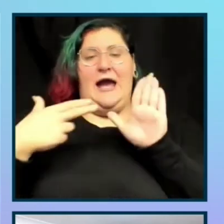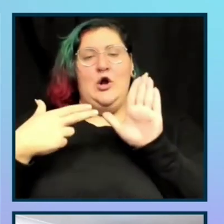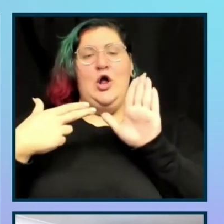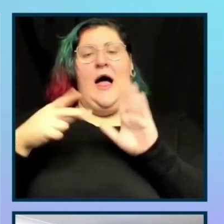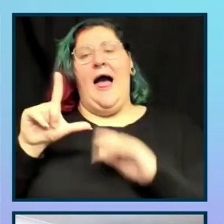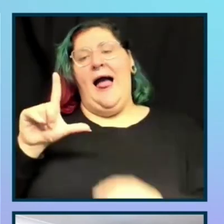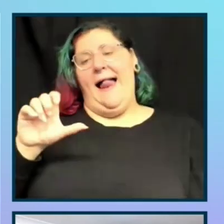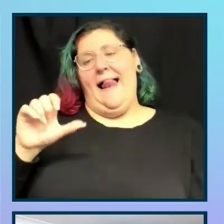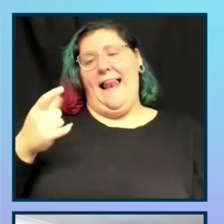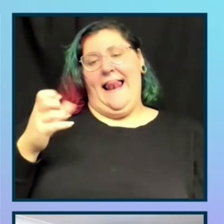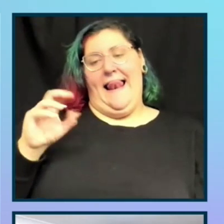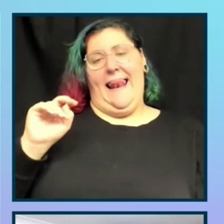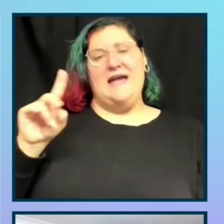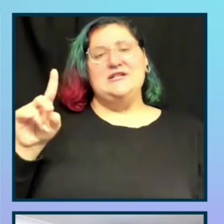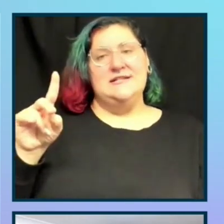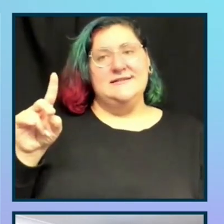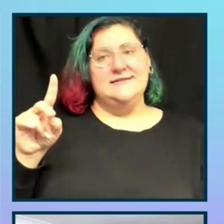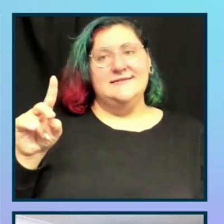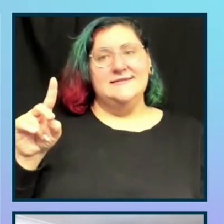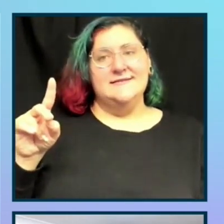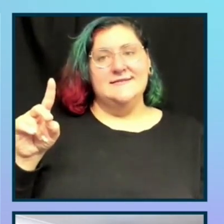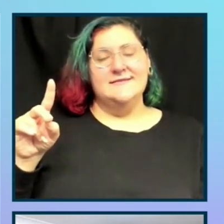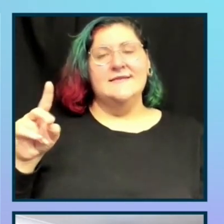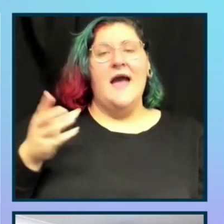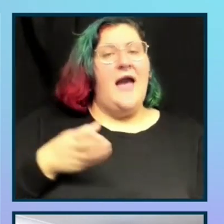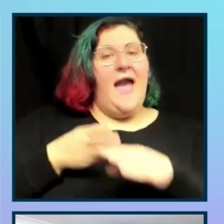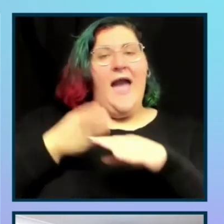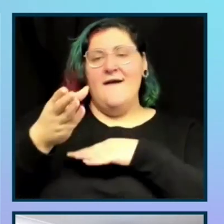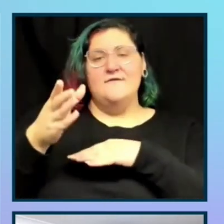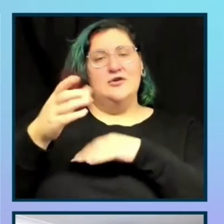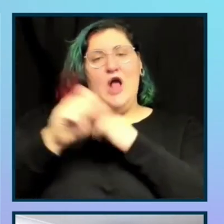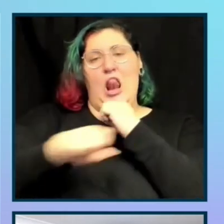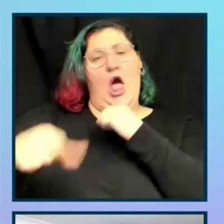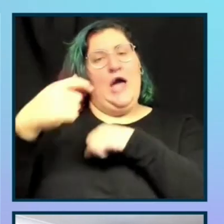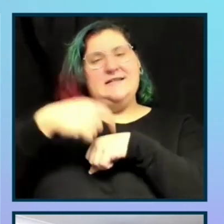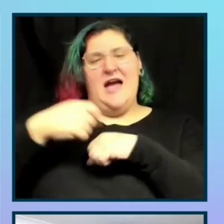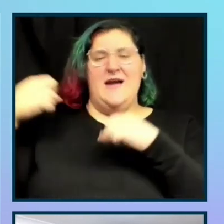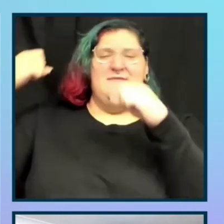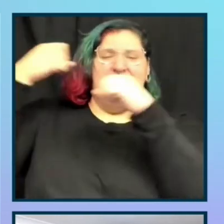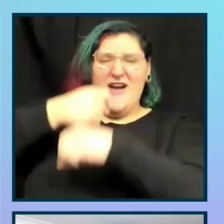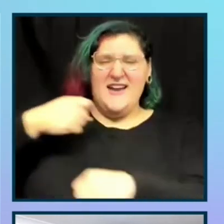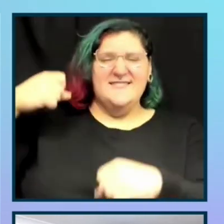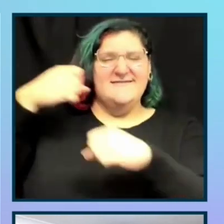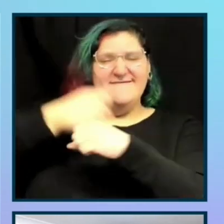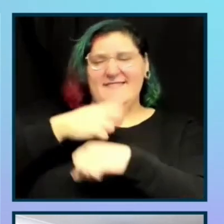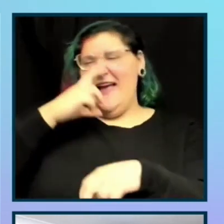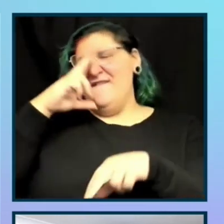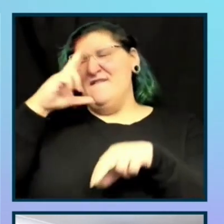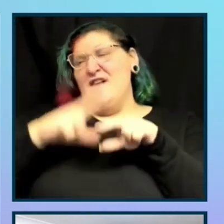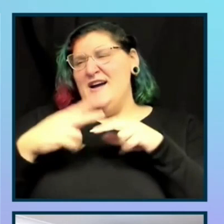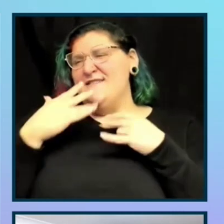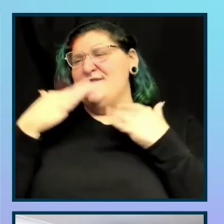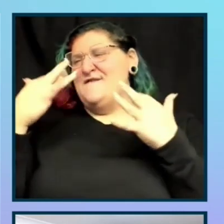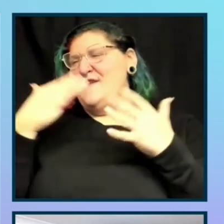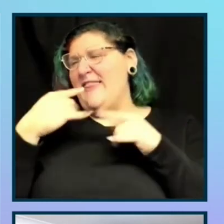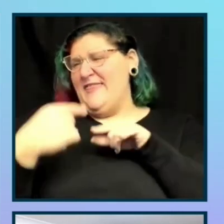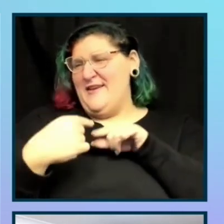hard fought, but you know, very good, fun, friendly rivalry. And as for Shay, she earned it a day later